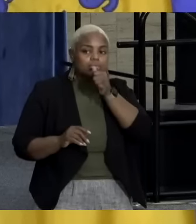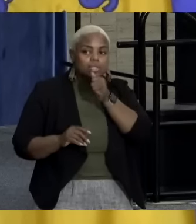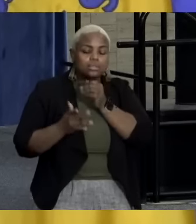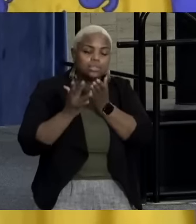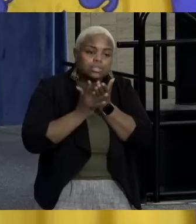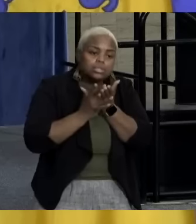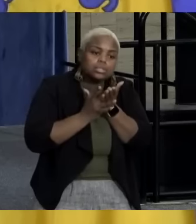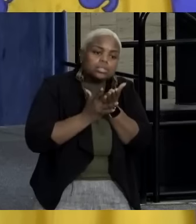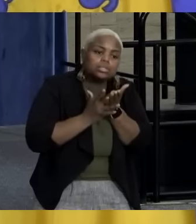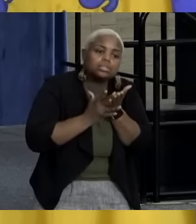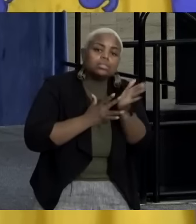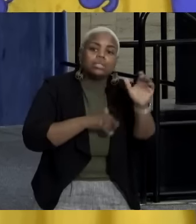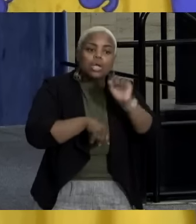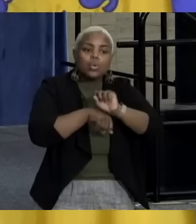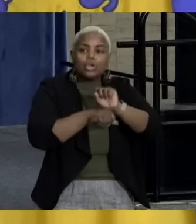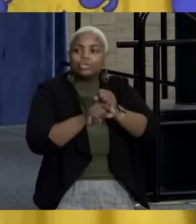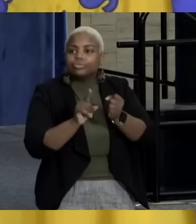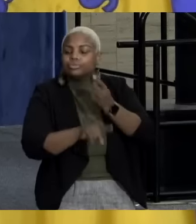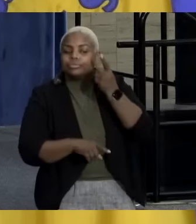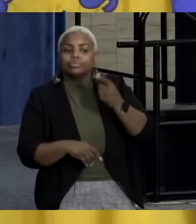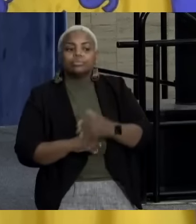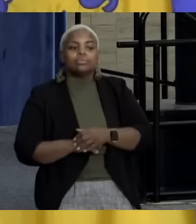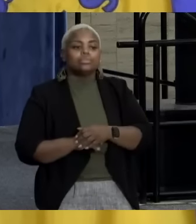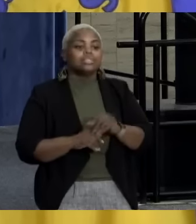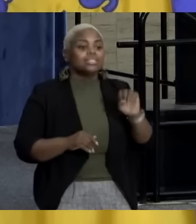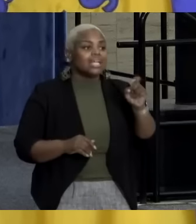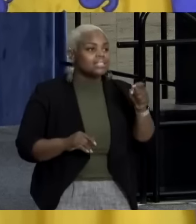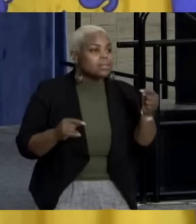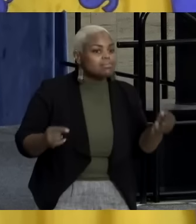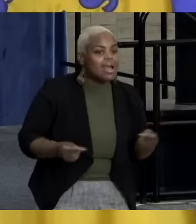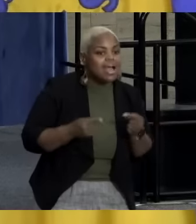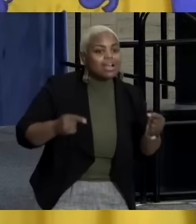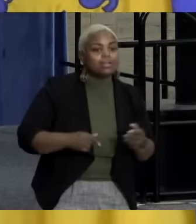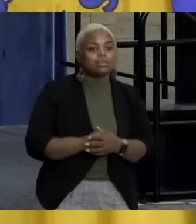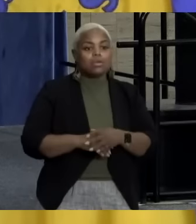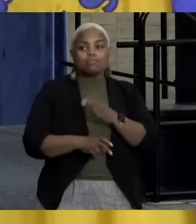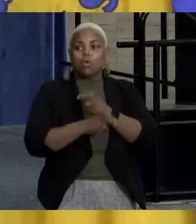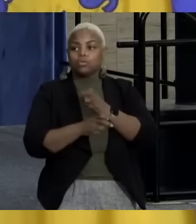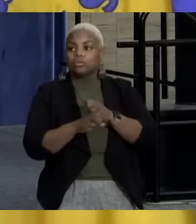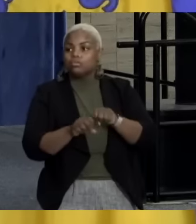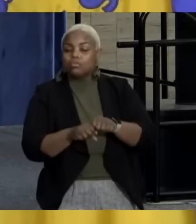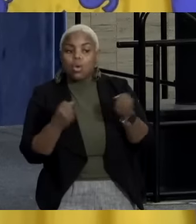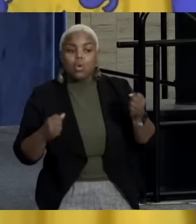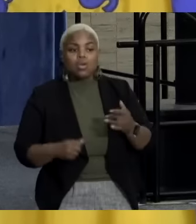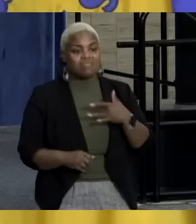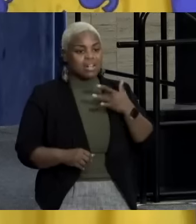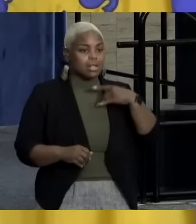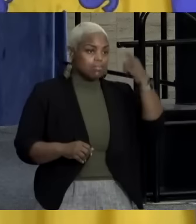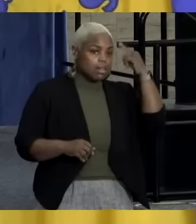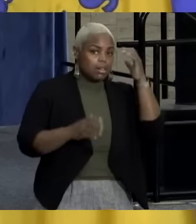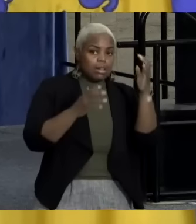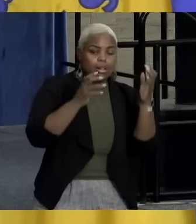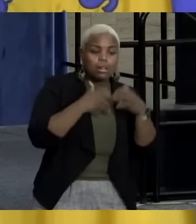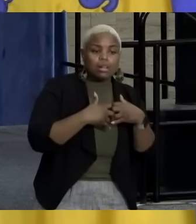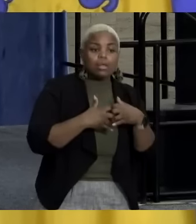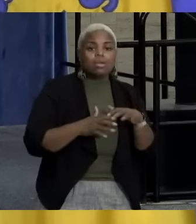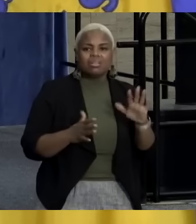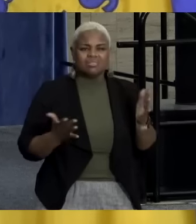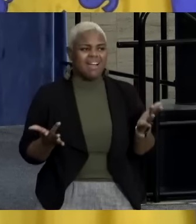painful sex, broken bones, and a loss of wellbeing, all because the science was misread.